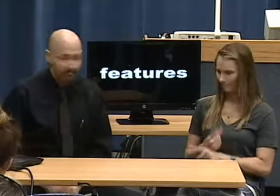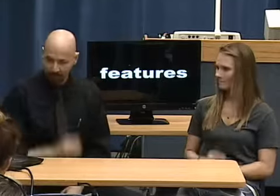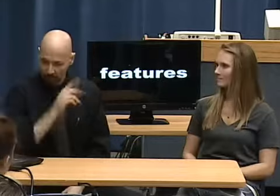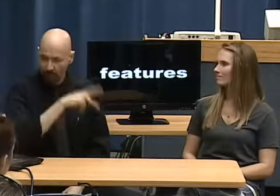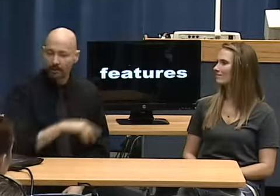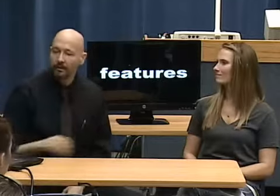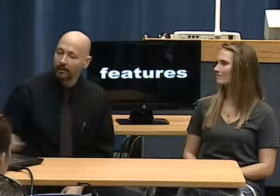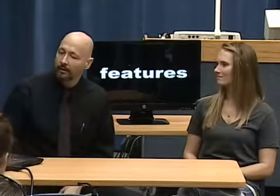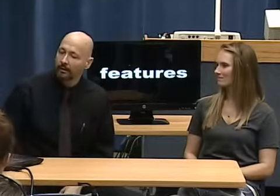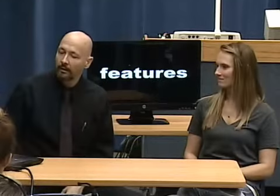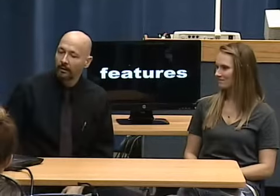Right. OK.